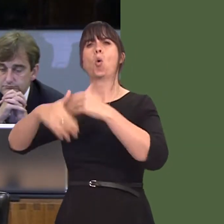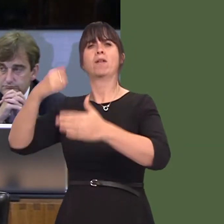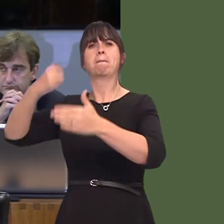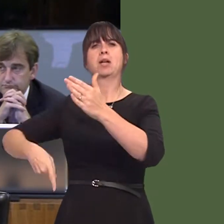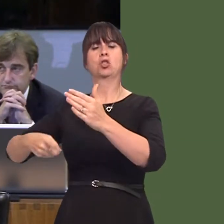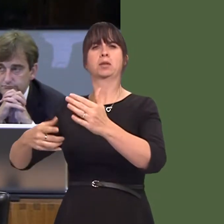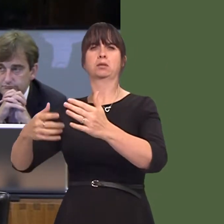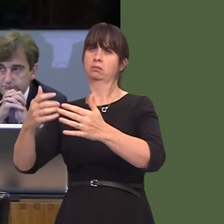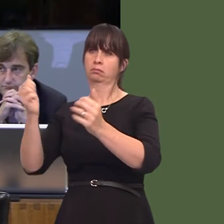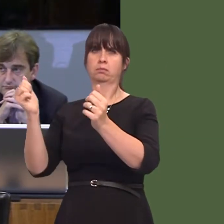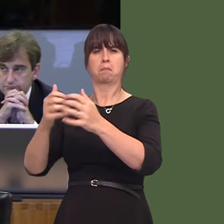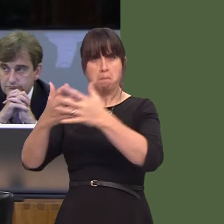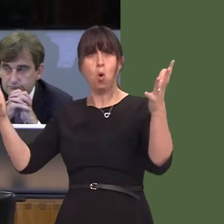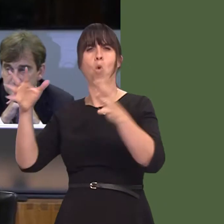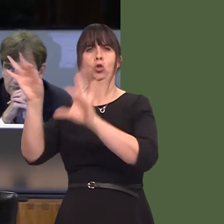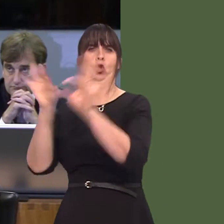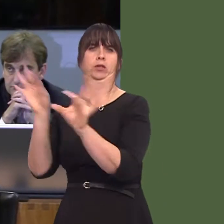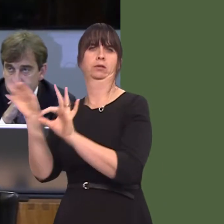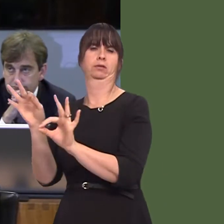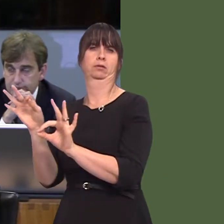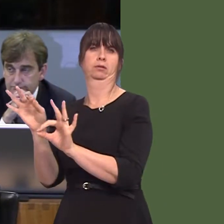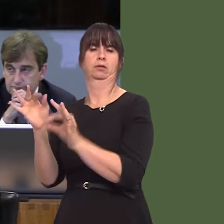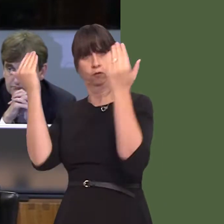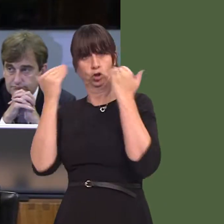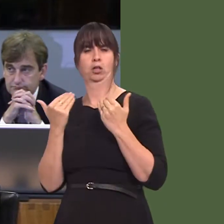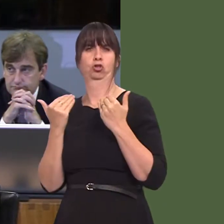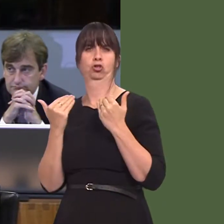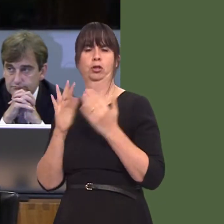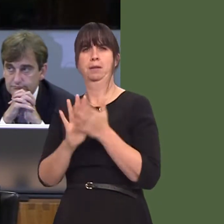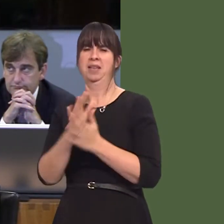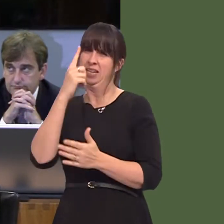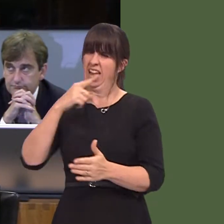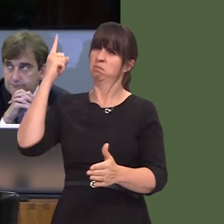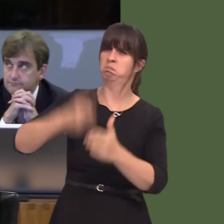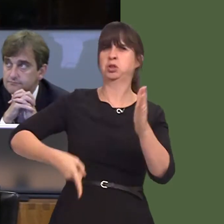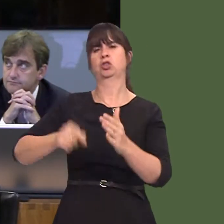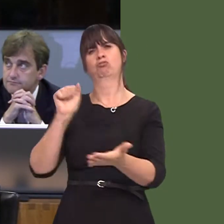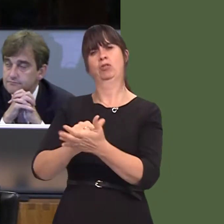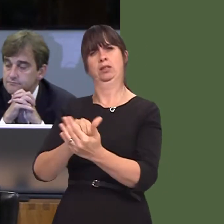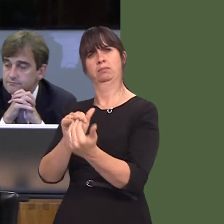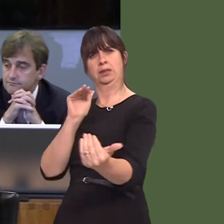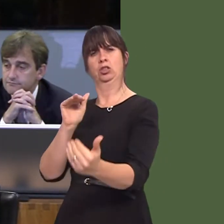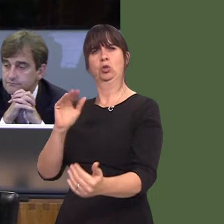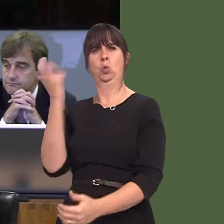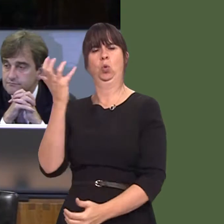reported, is available to the courts, and, ultimately, the full weight of that sanction can be brought against the perpetrators of such foul actions?